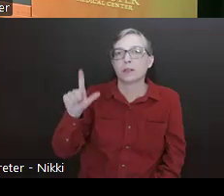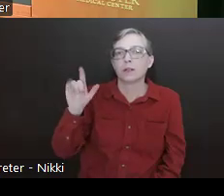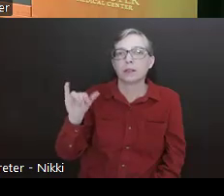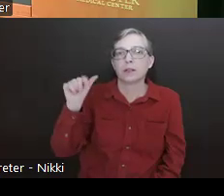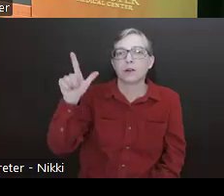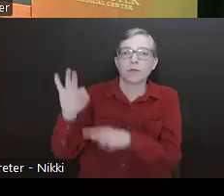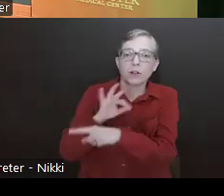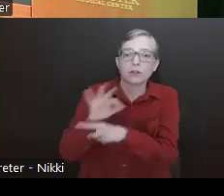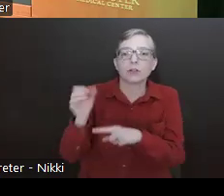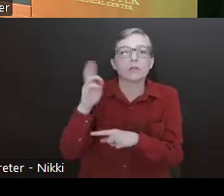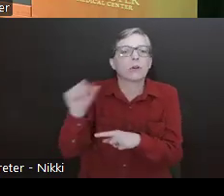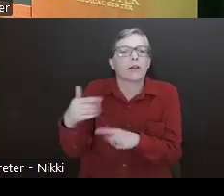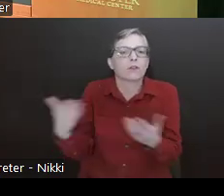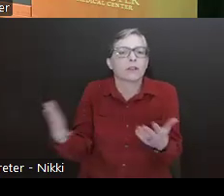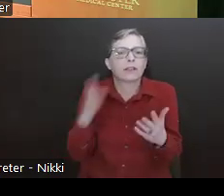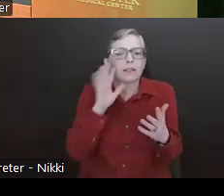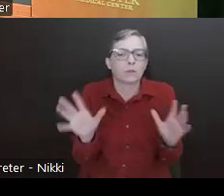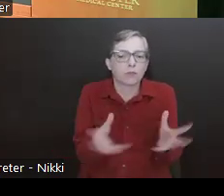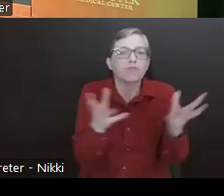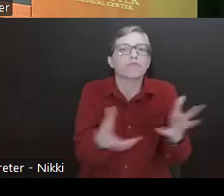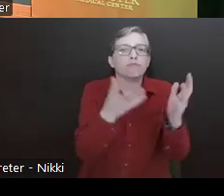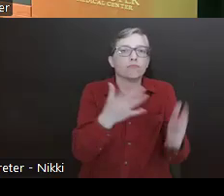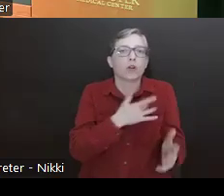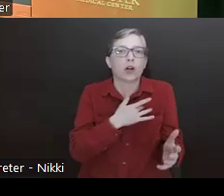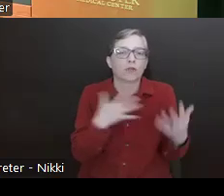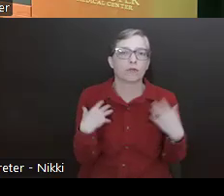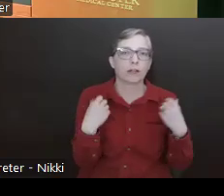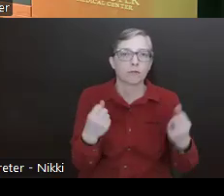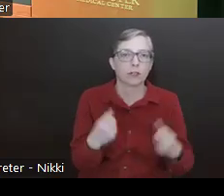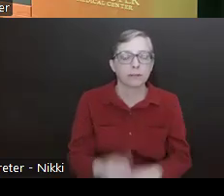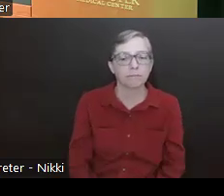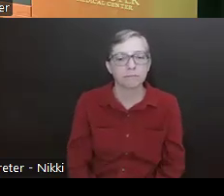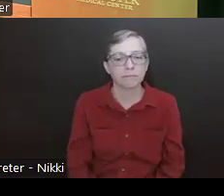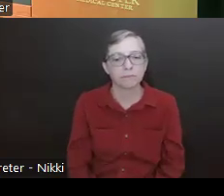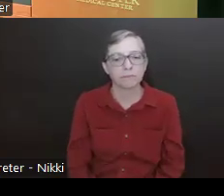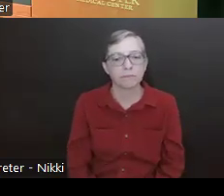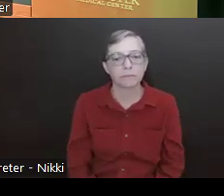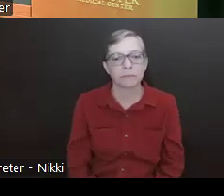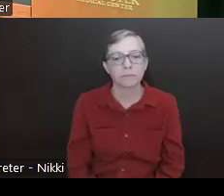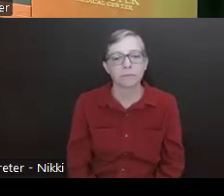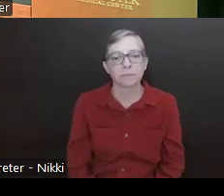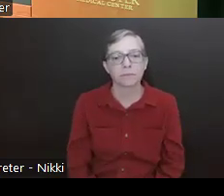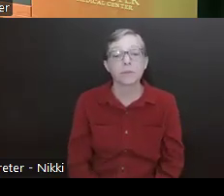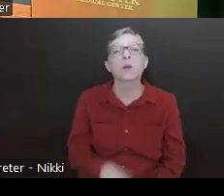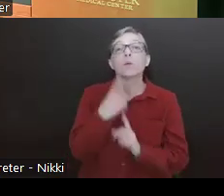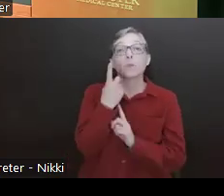cardiac event and it's not just kind of using that particular anti-depressant um but if you actually